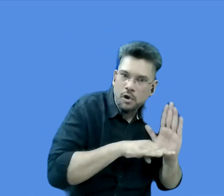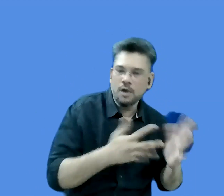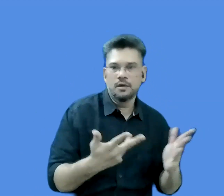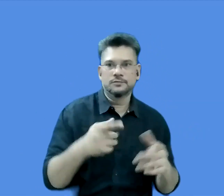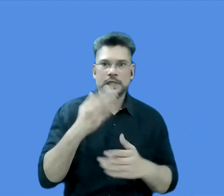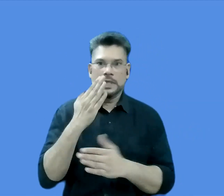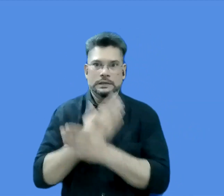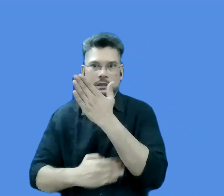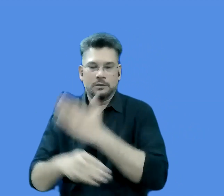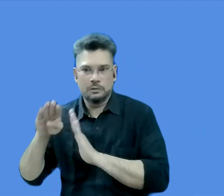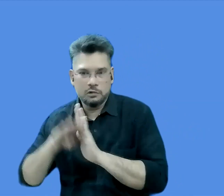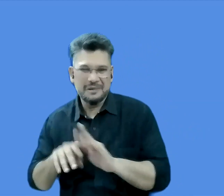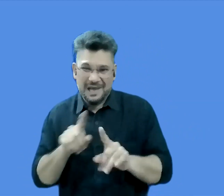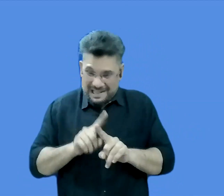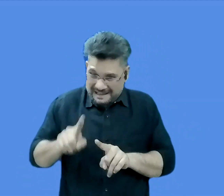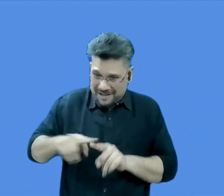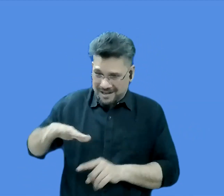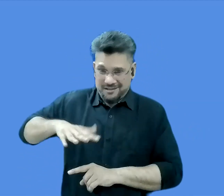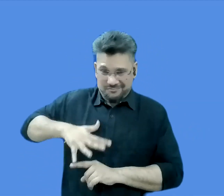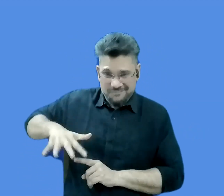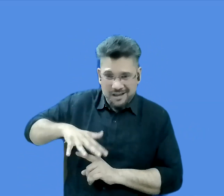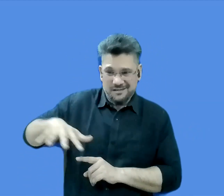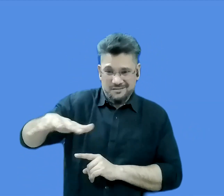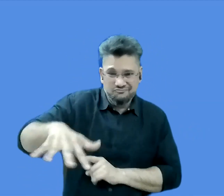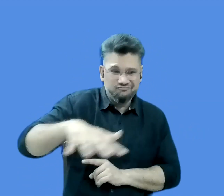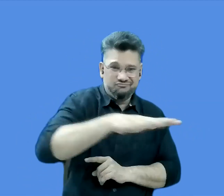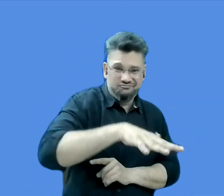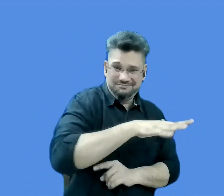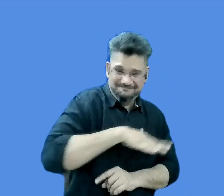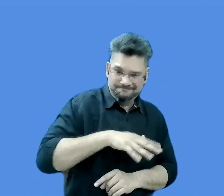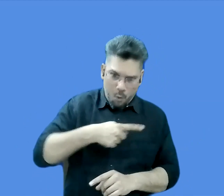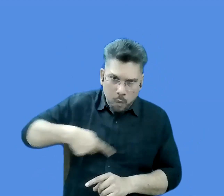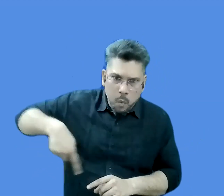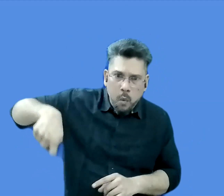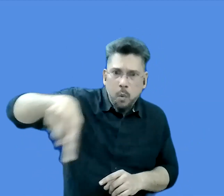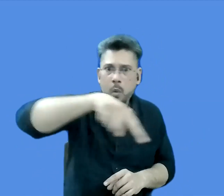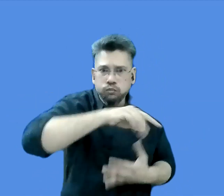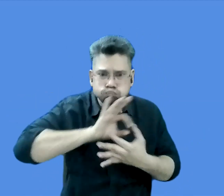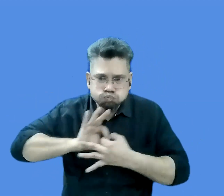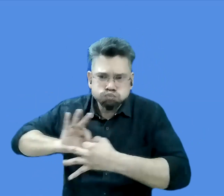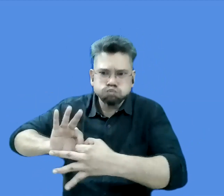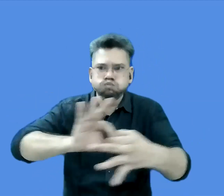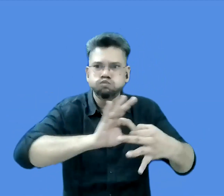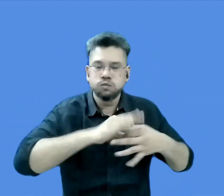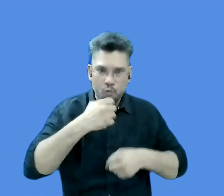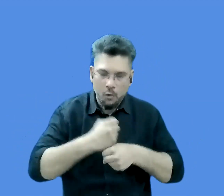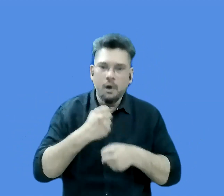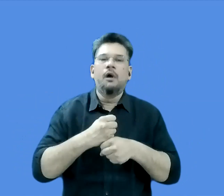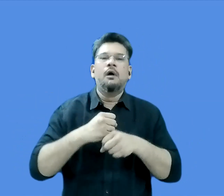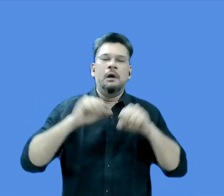sometimes working with child protection, and definitely disability is maybe a program. These teams, sectors according to the situation,